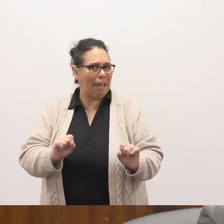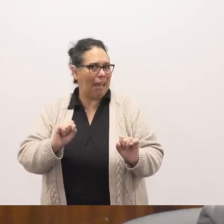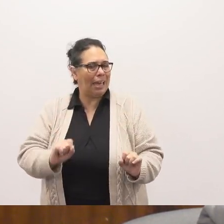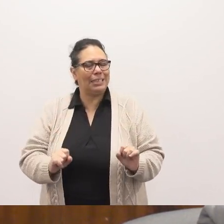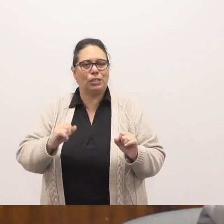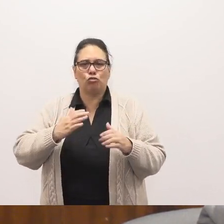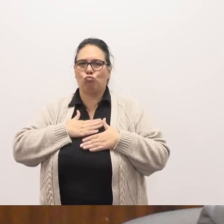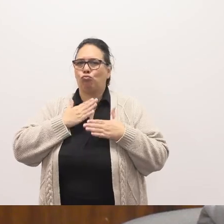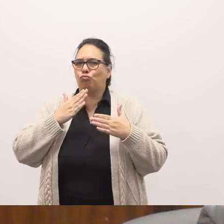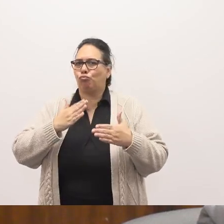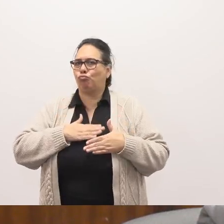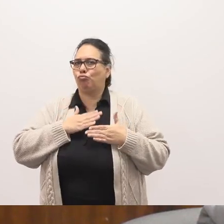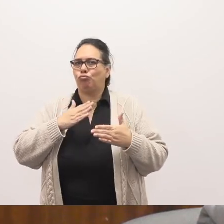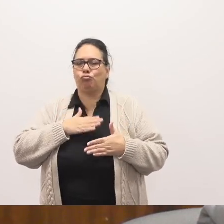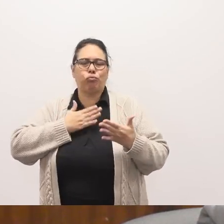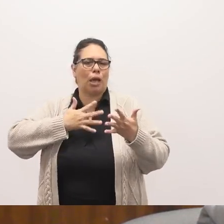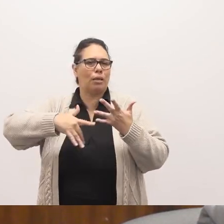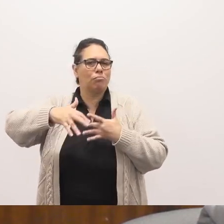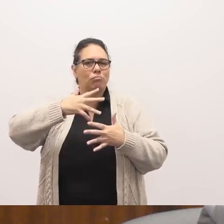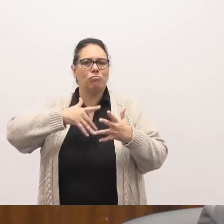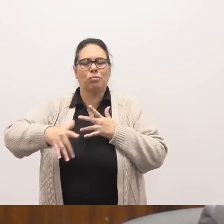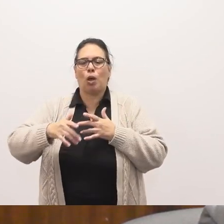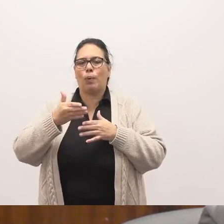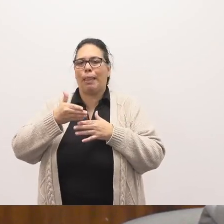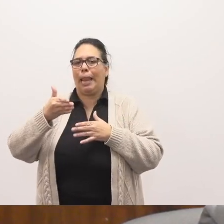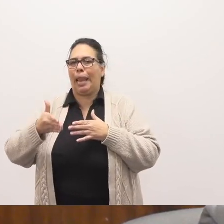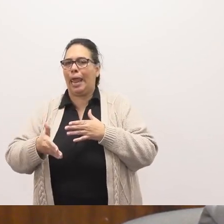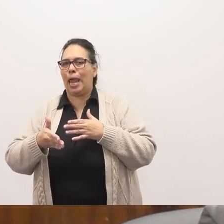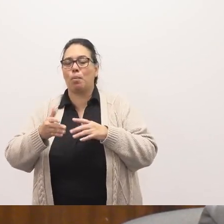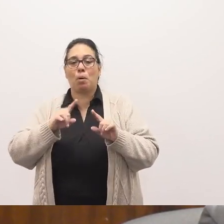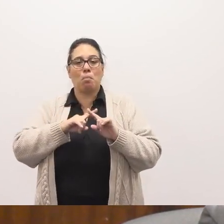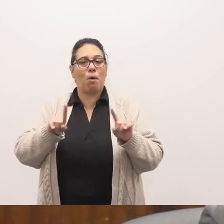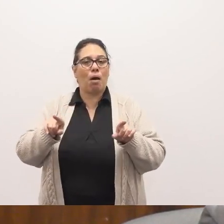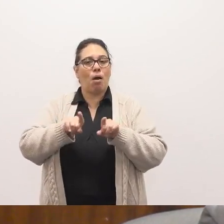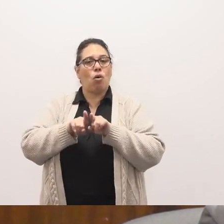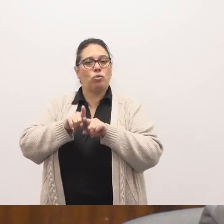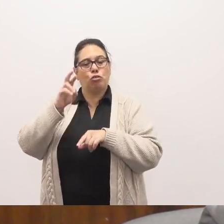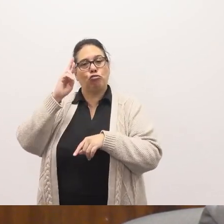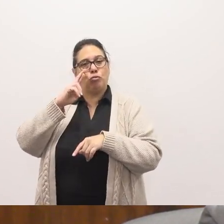to fellowship with your neighbors, but also the reason why we're there, right?